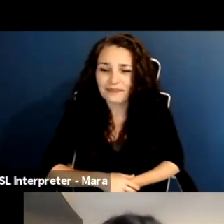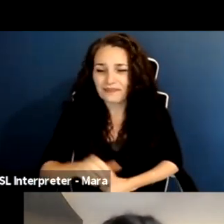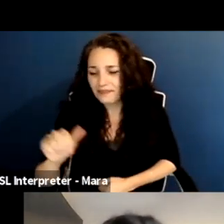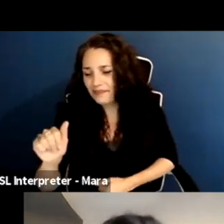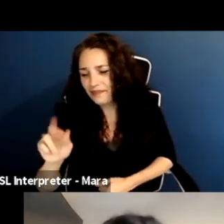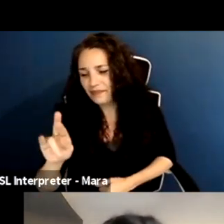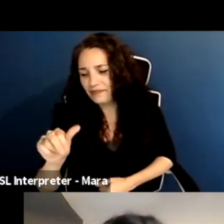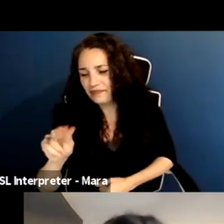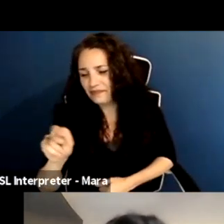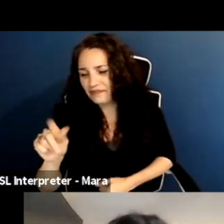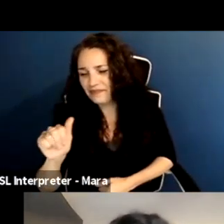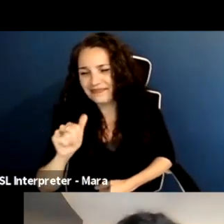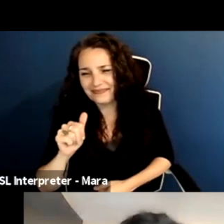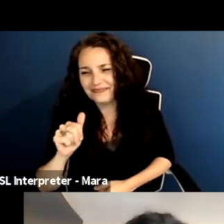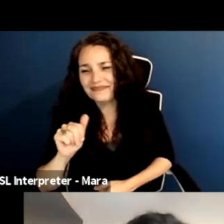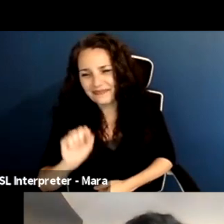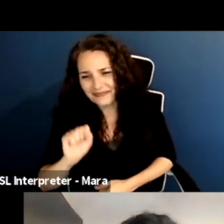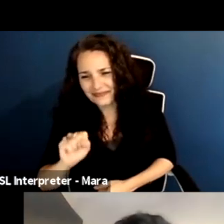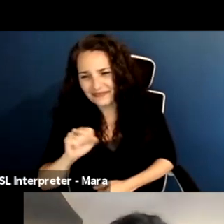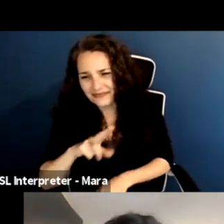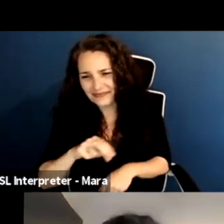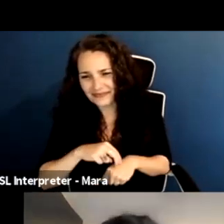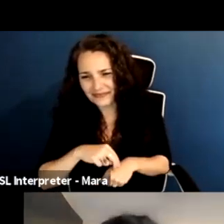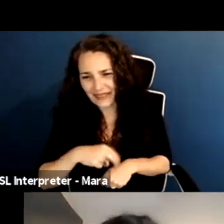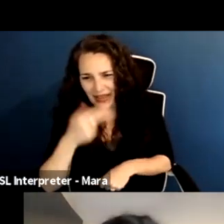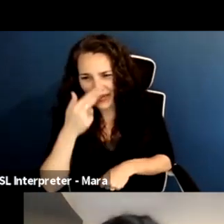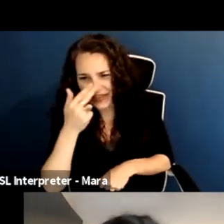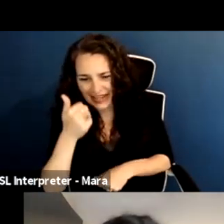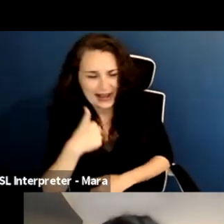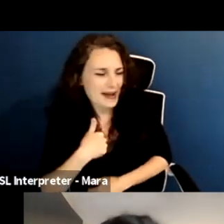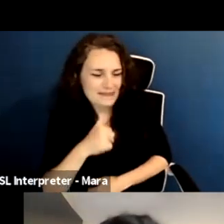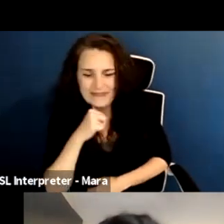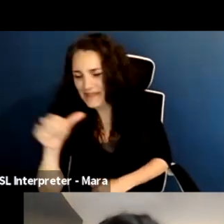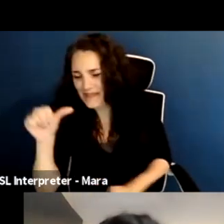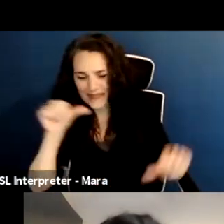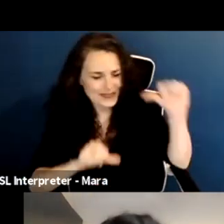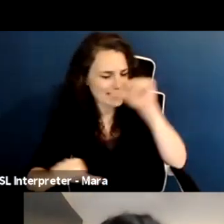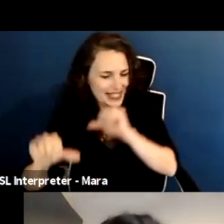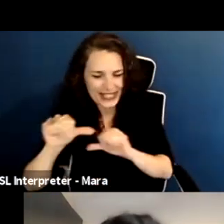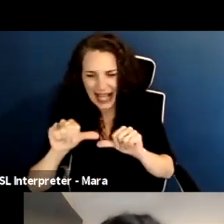actually, funny enough I am not a science major. I'm actually a business major.